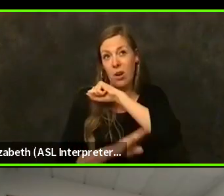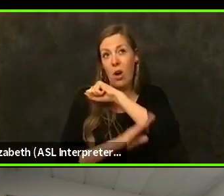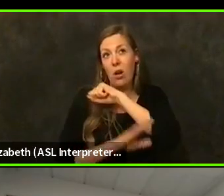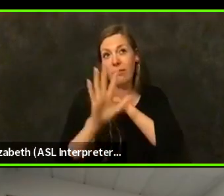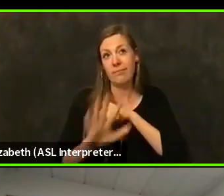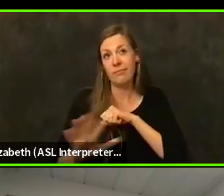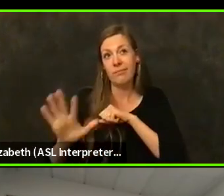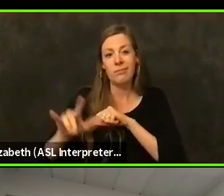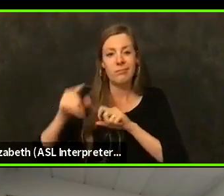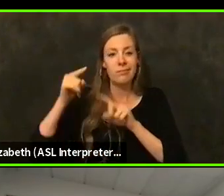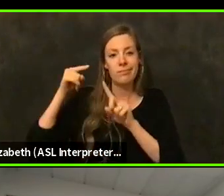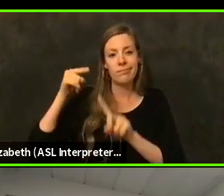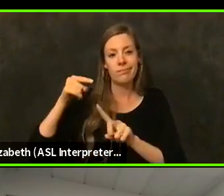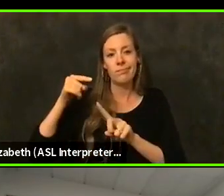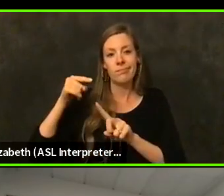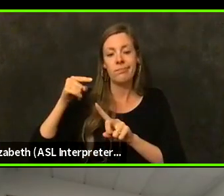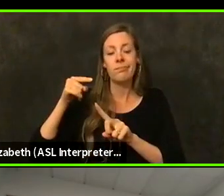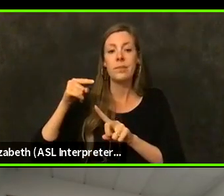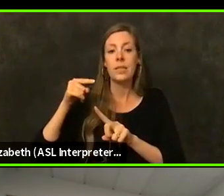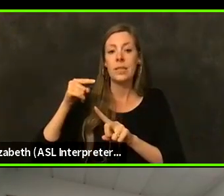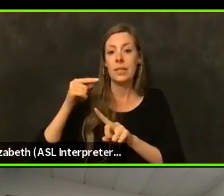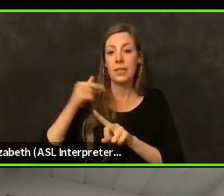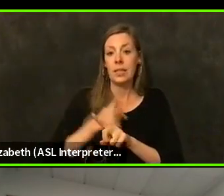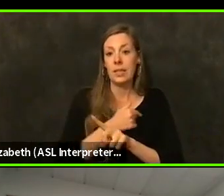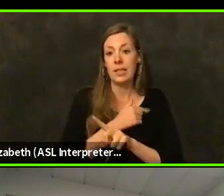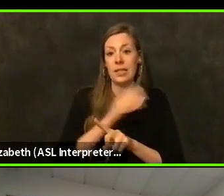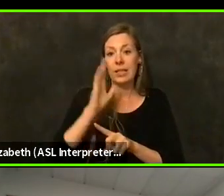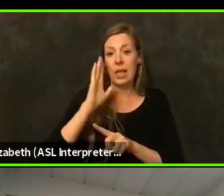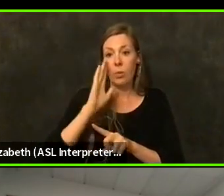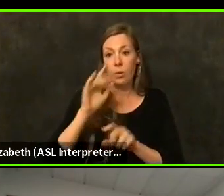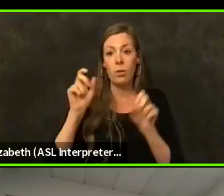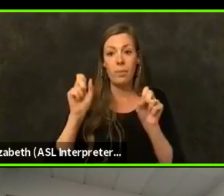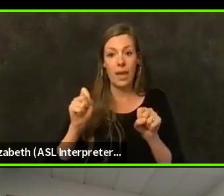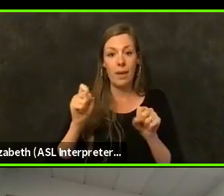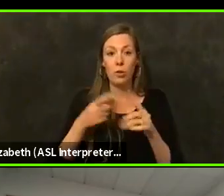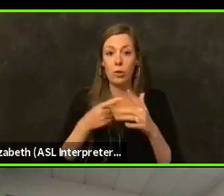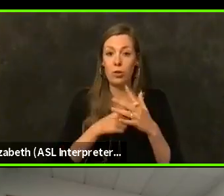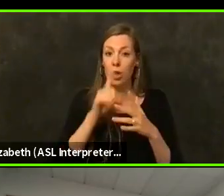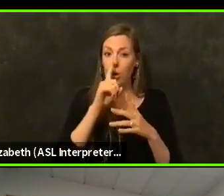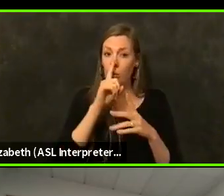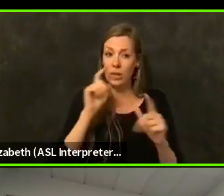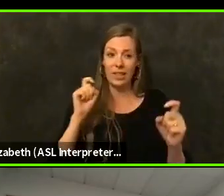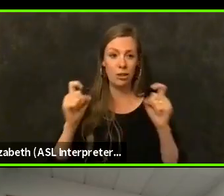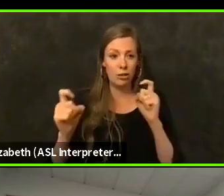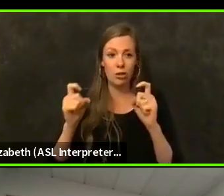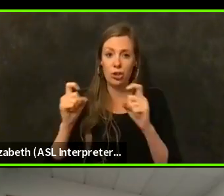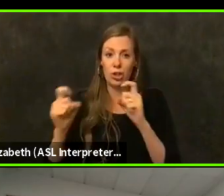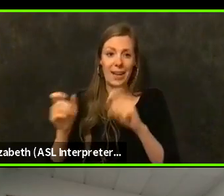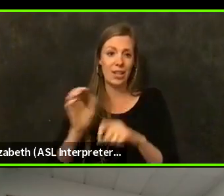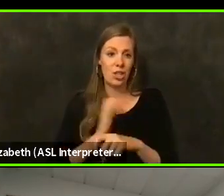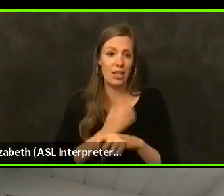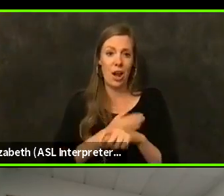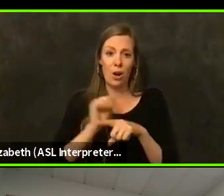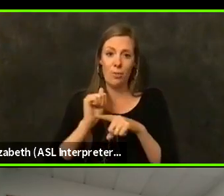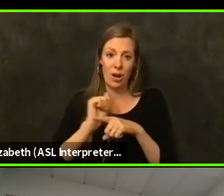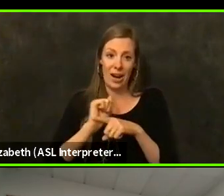point at which we will be able to start really changing a lot of our practices.